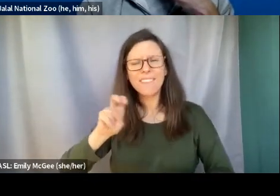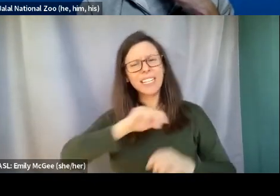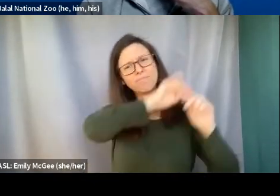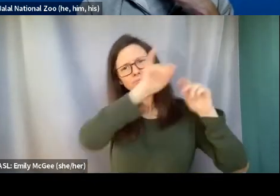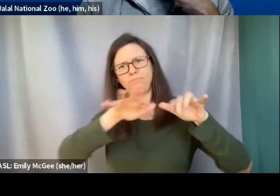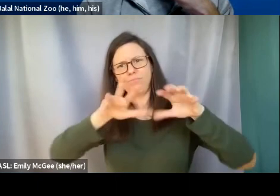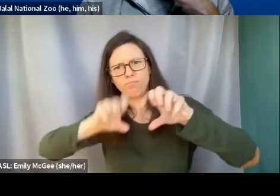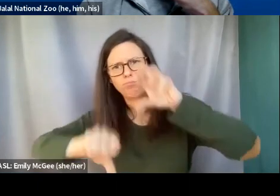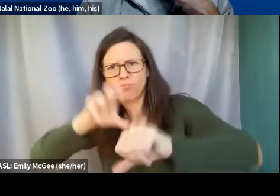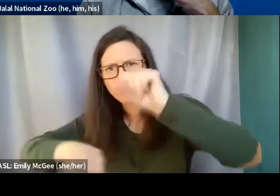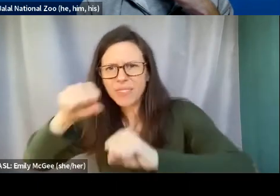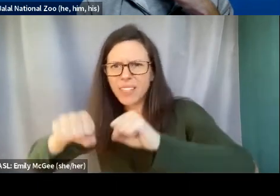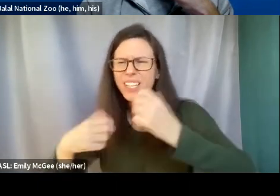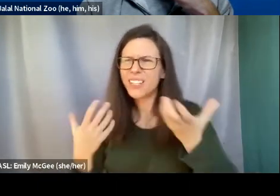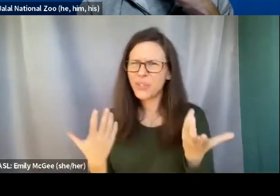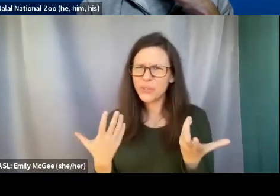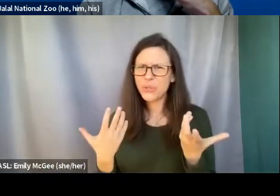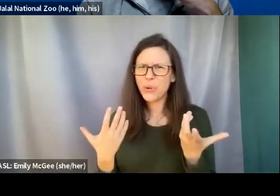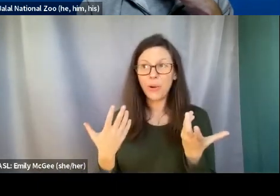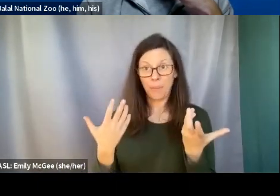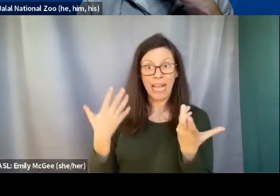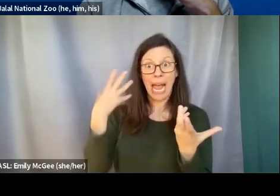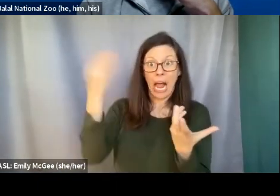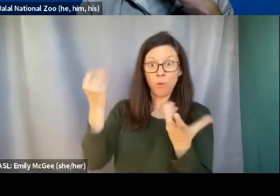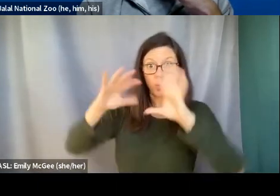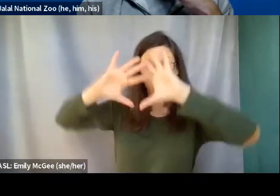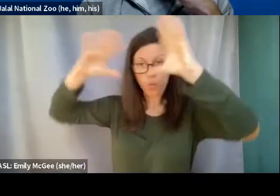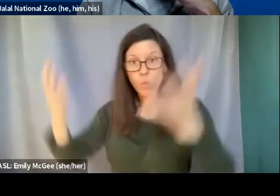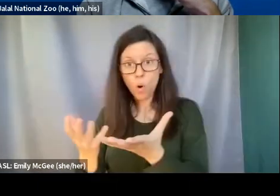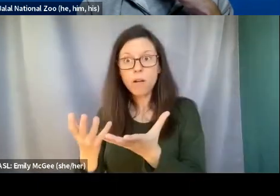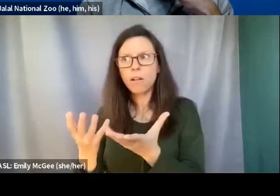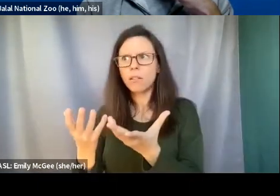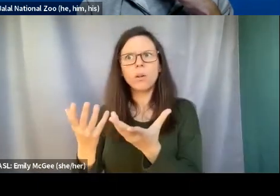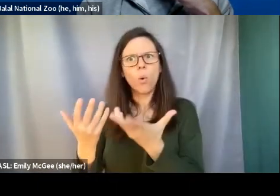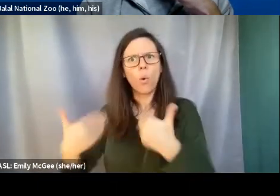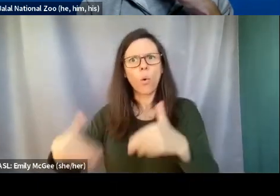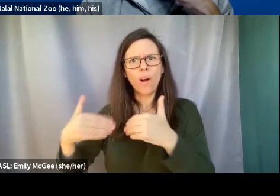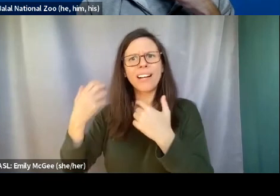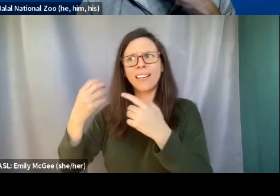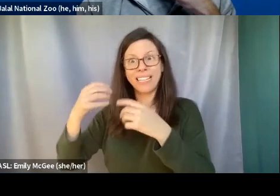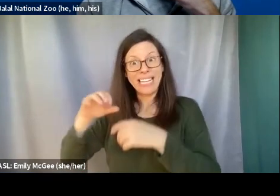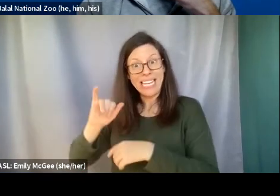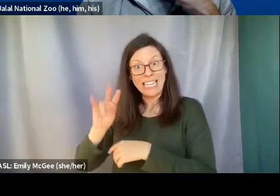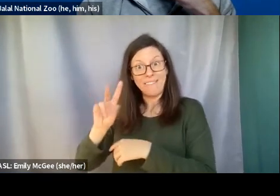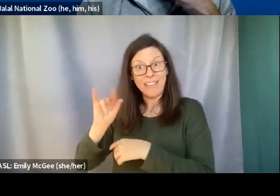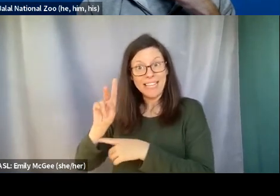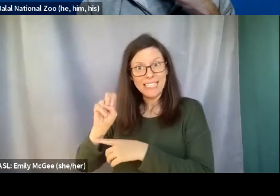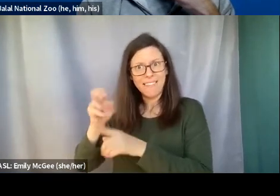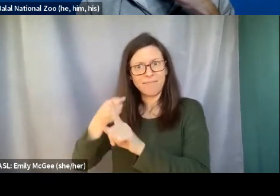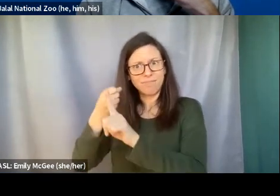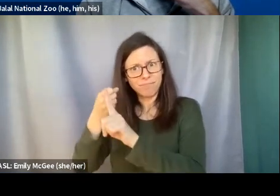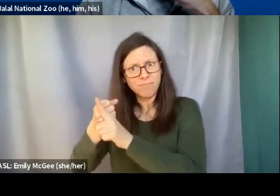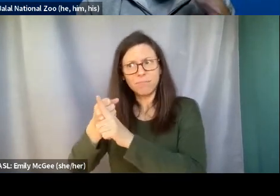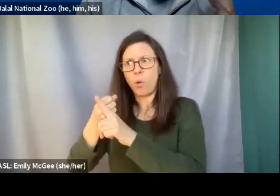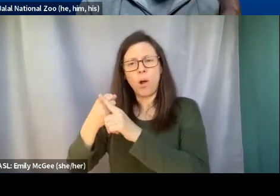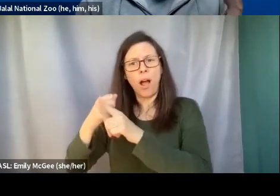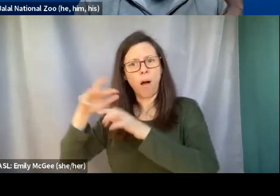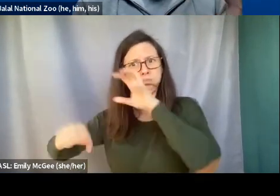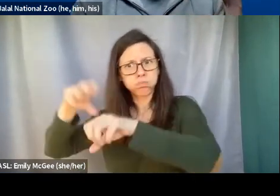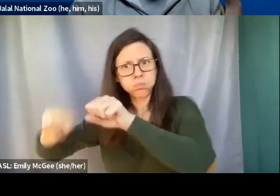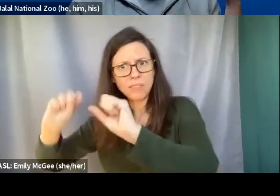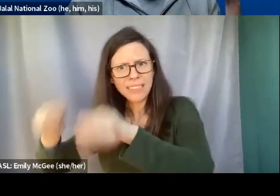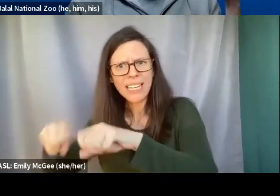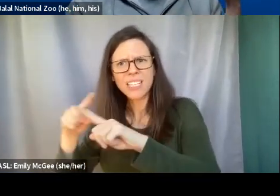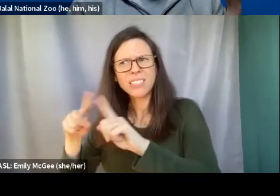so how do we deal with invasive species potentially getting into our closed systems in the zoo,